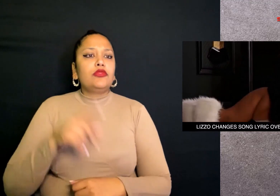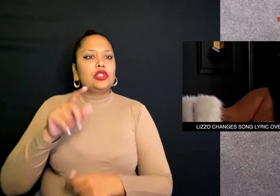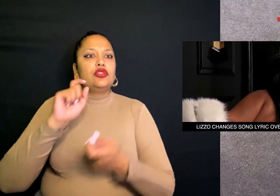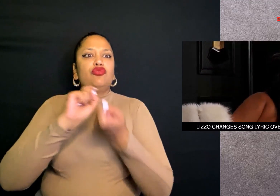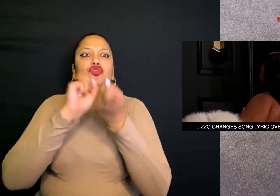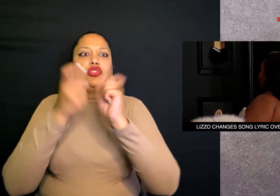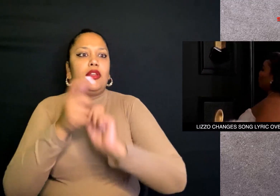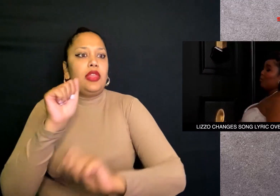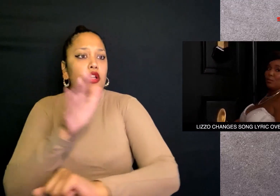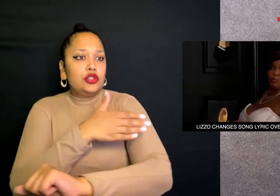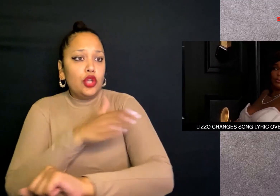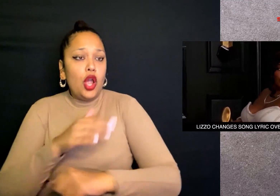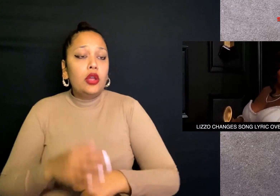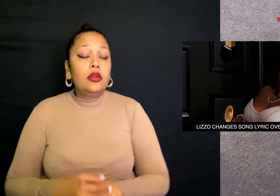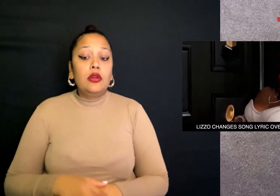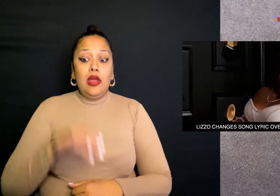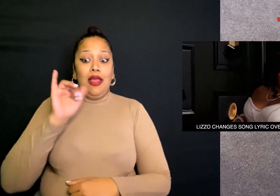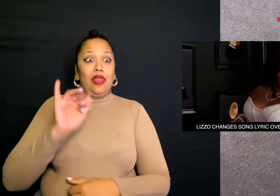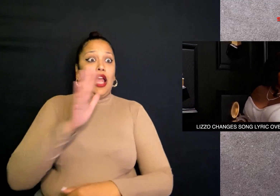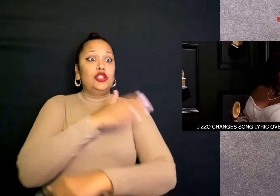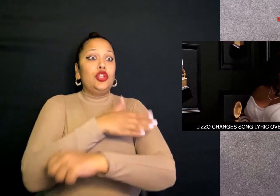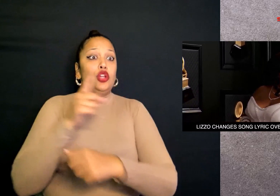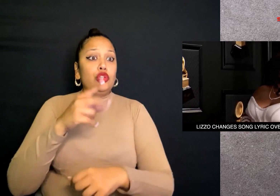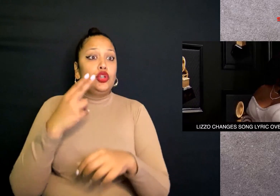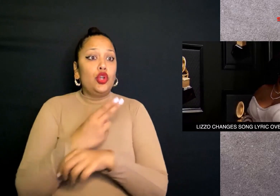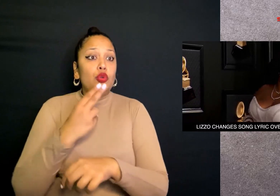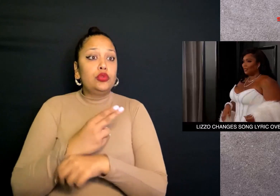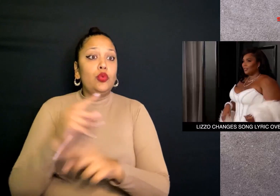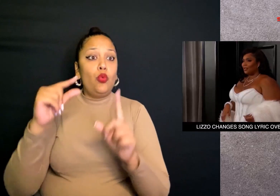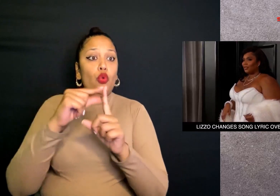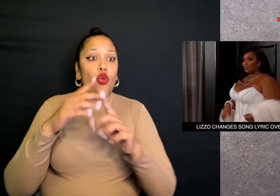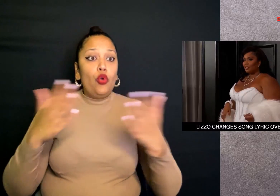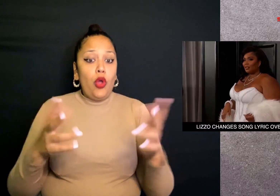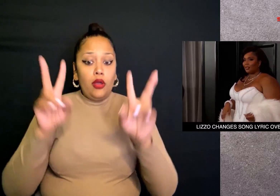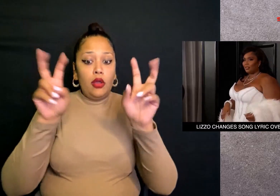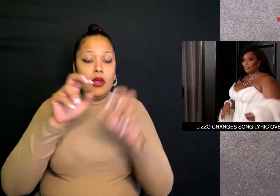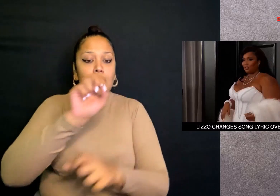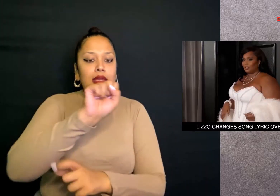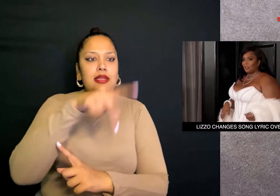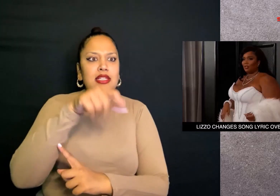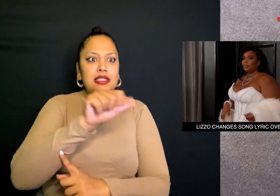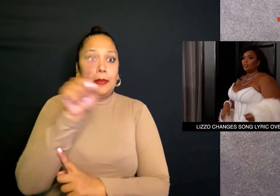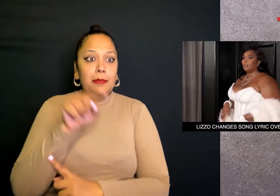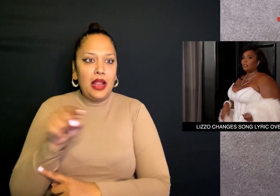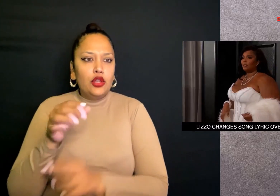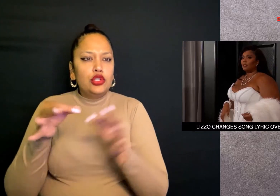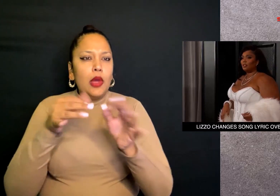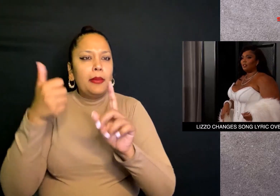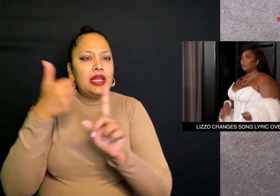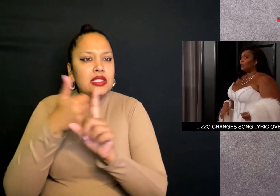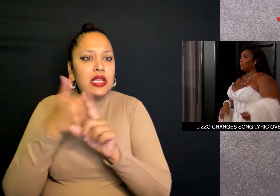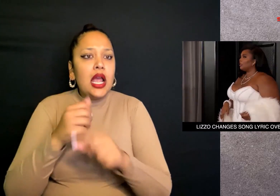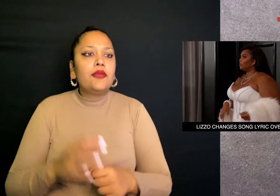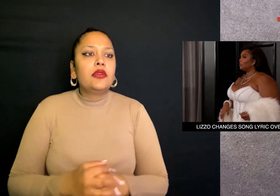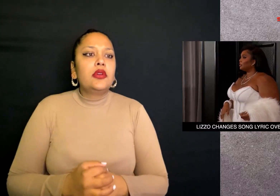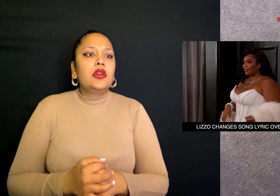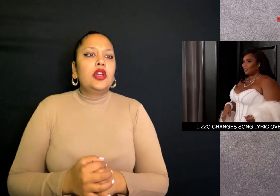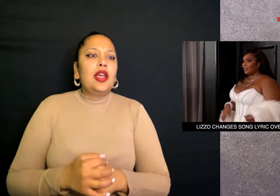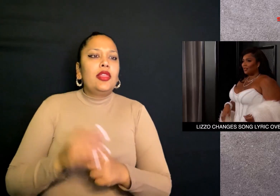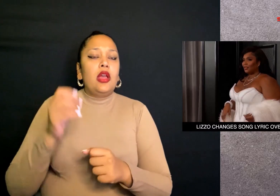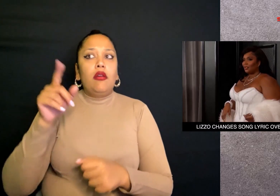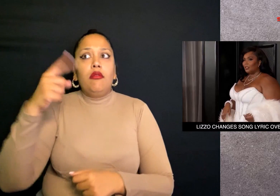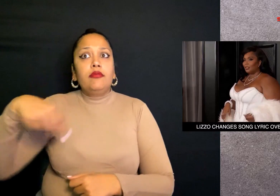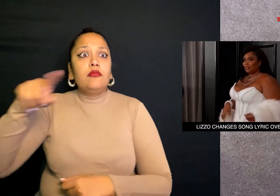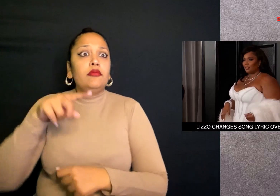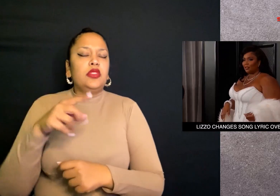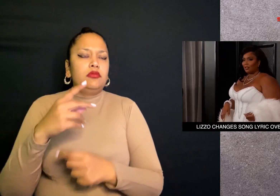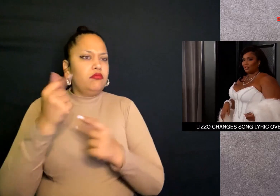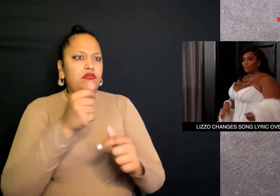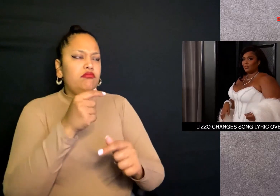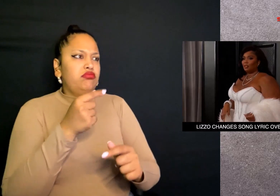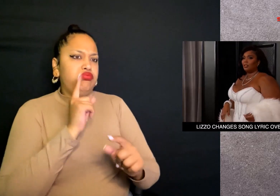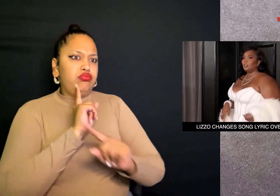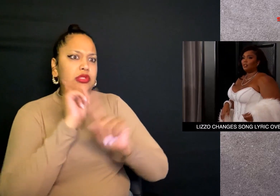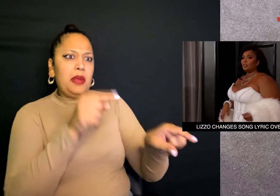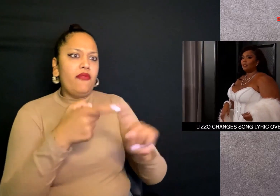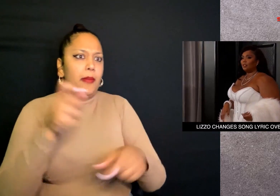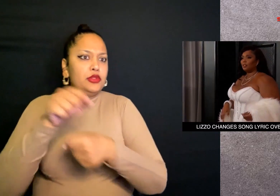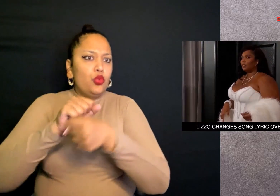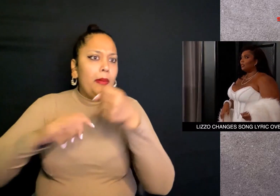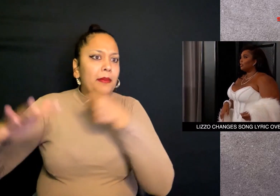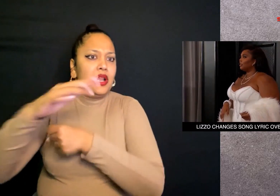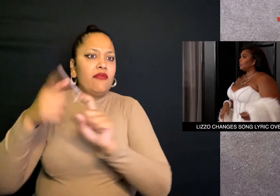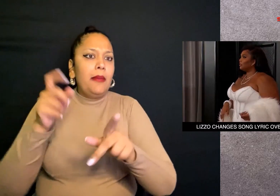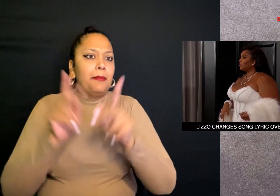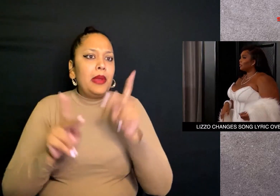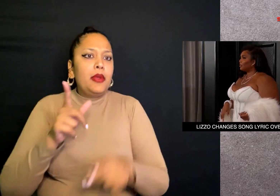her new song Grrrrls she changed the song in the song she used the word spaz to describe